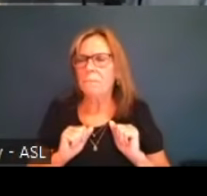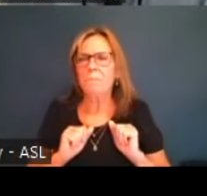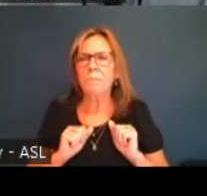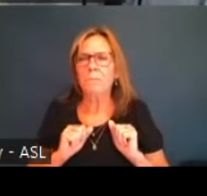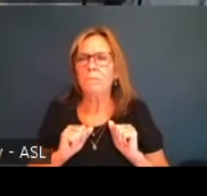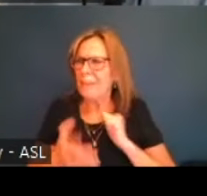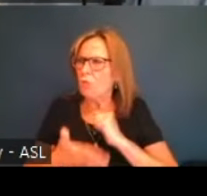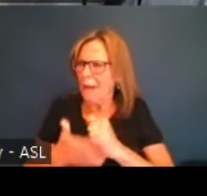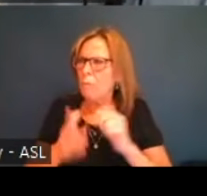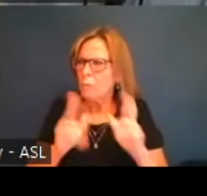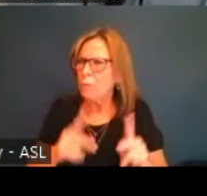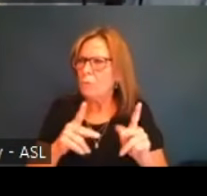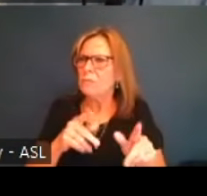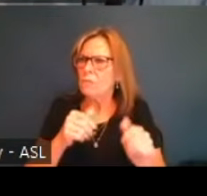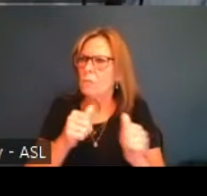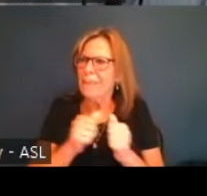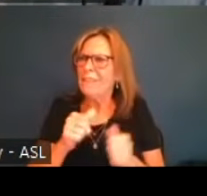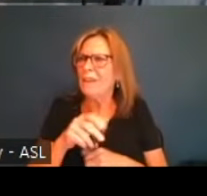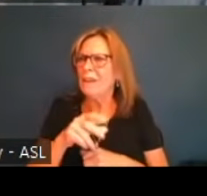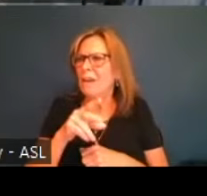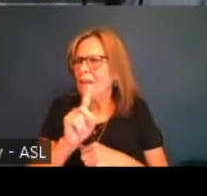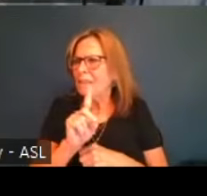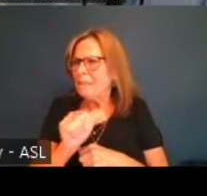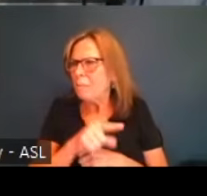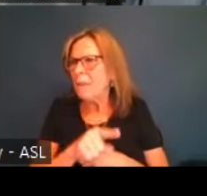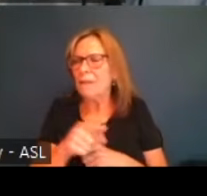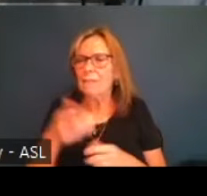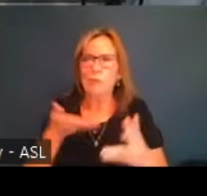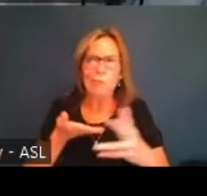the service is,